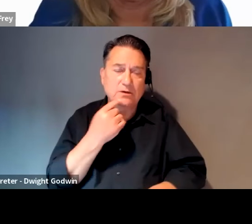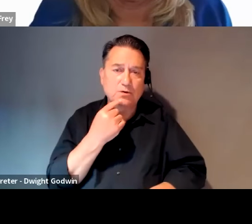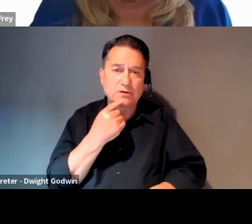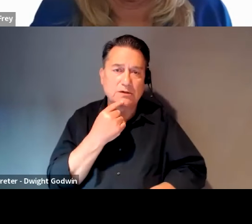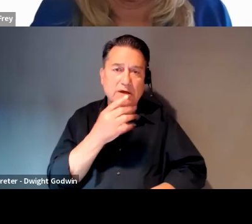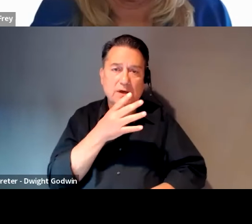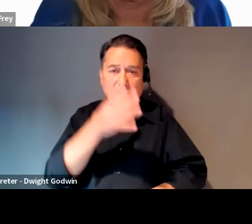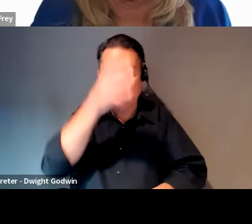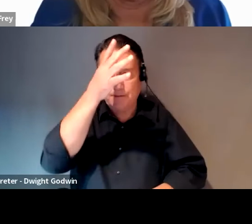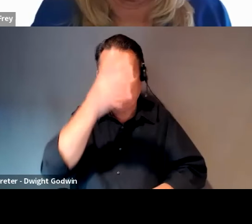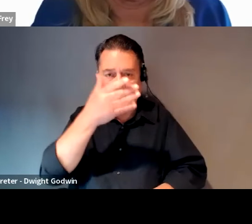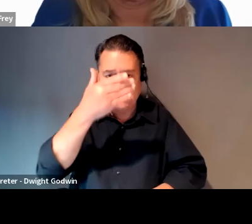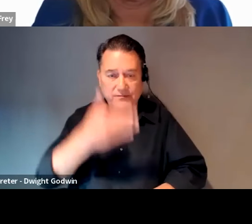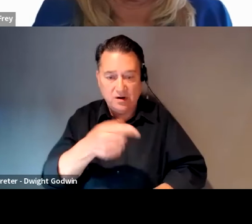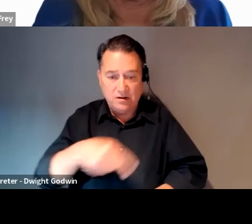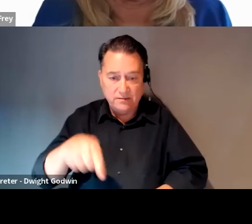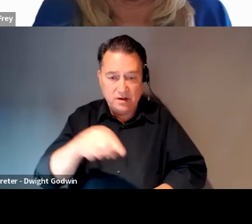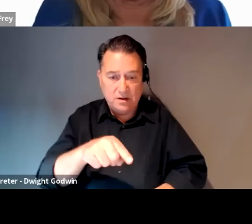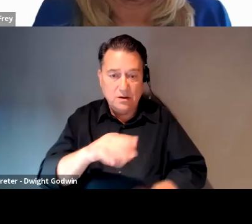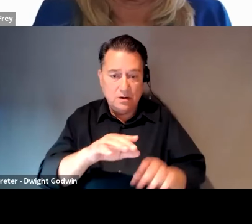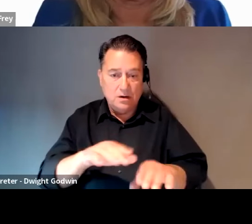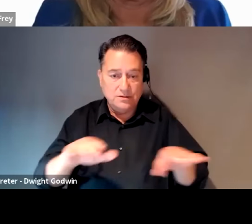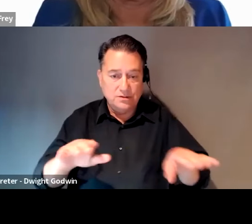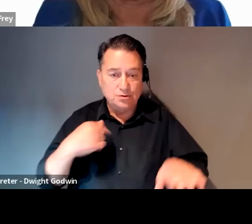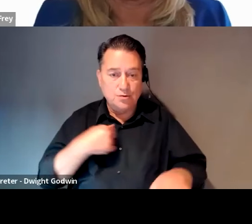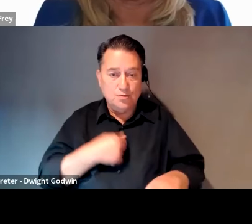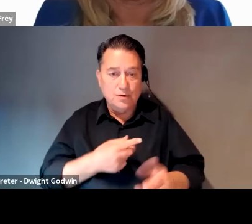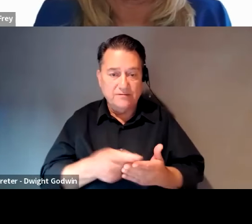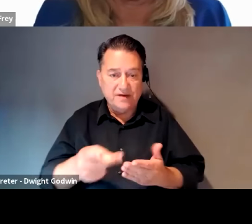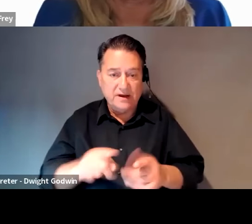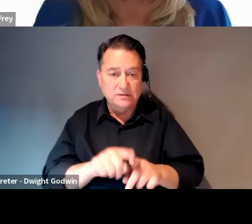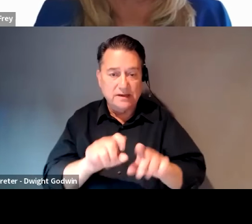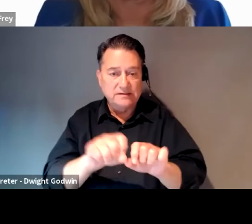in front of us are the children that we failed as a system. And there was points where most of our families,